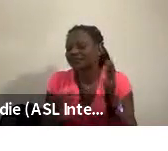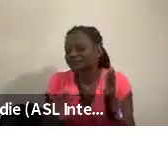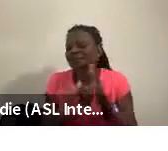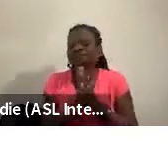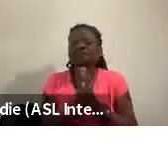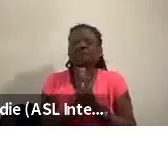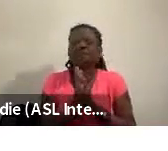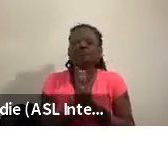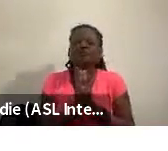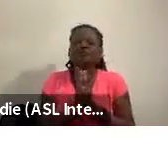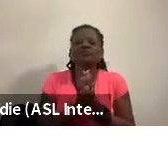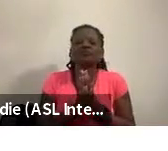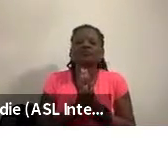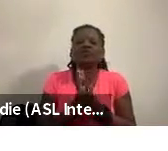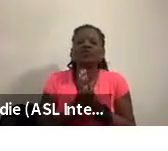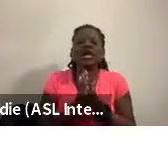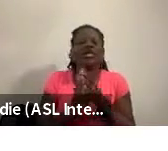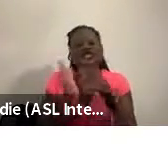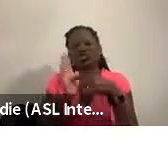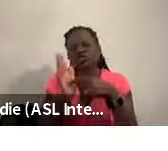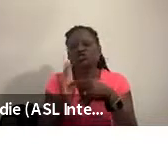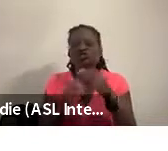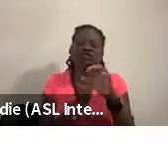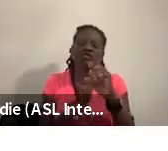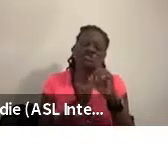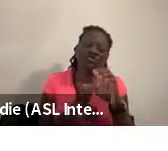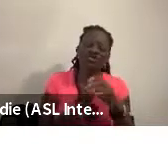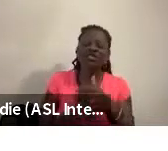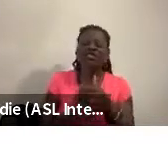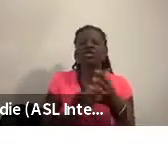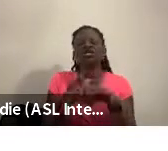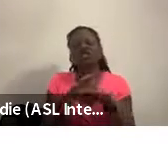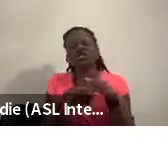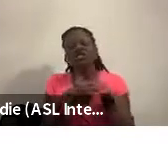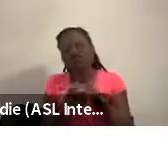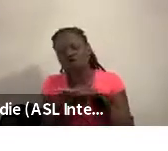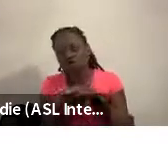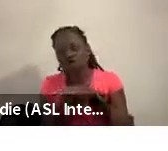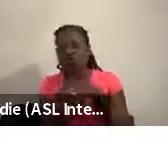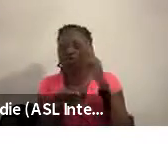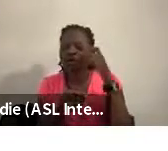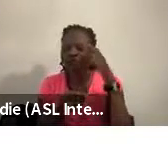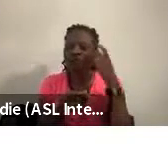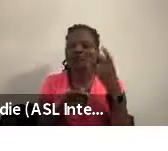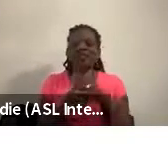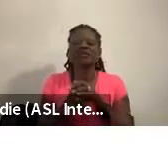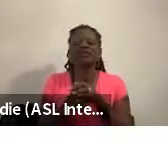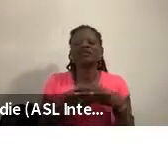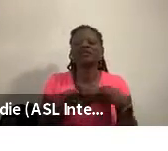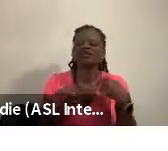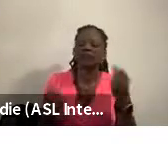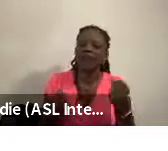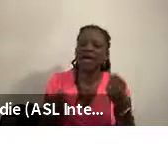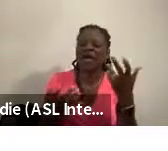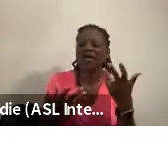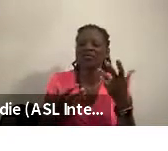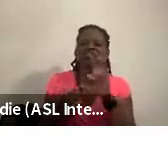or like local government health websites as well. Among those who are undecided is to get